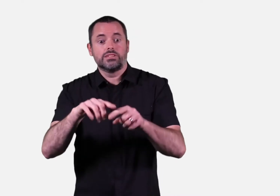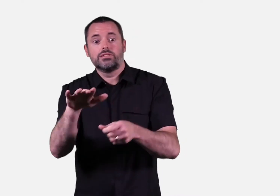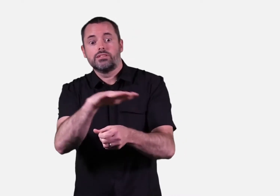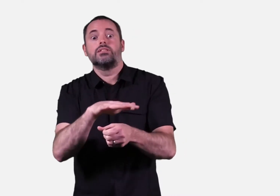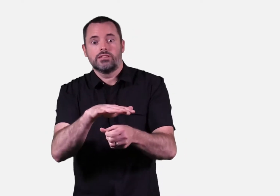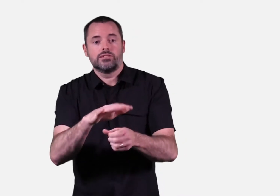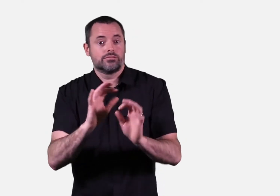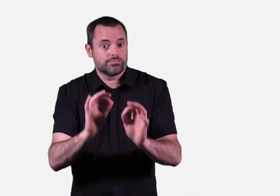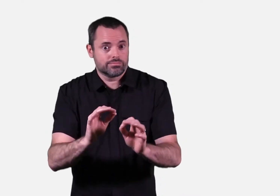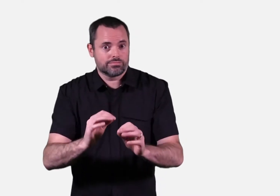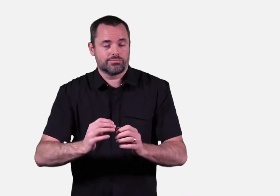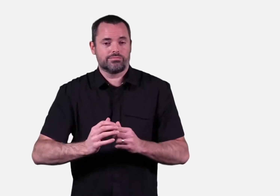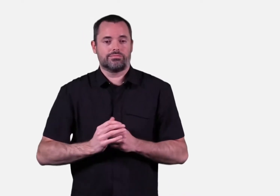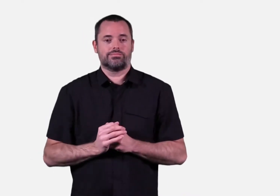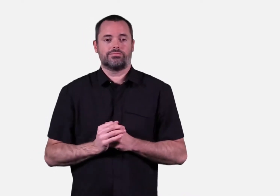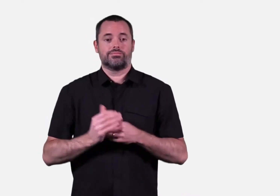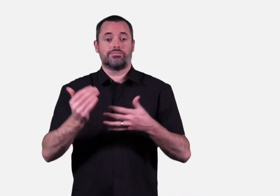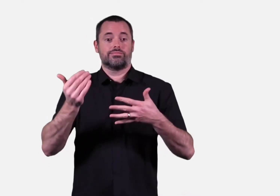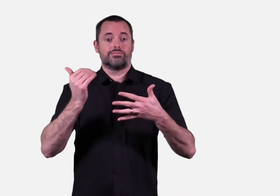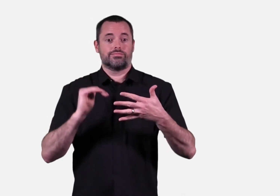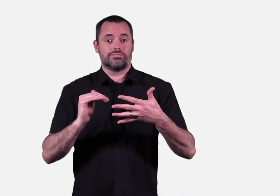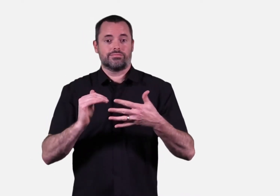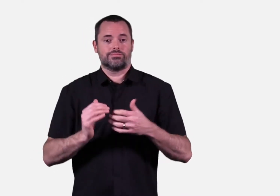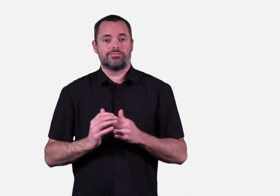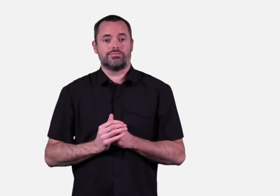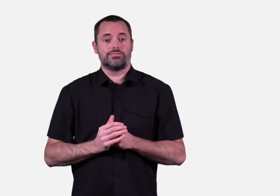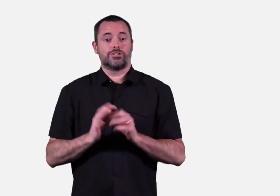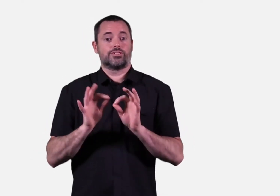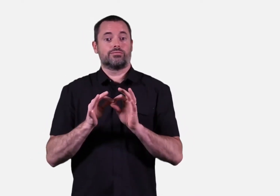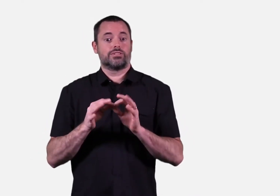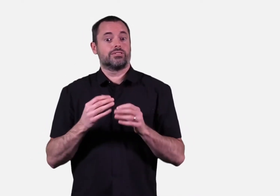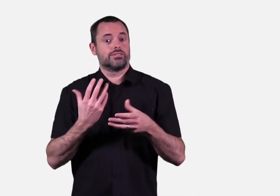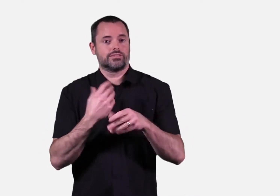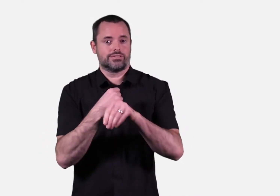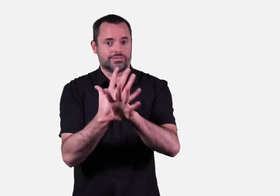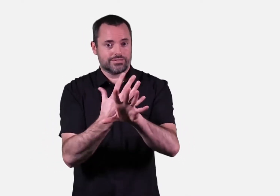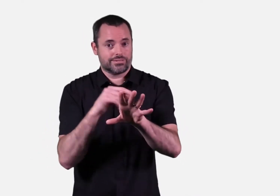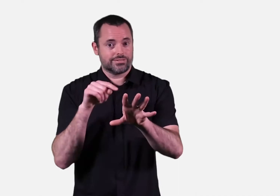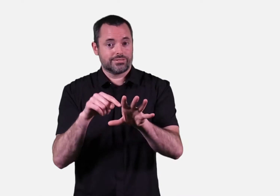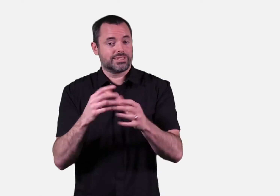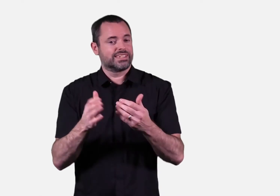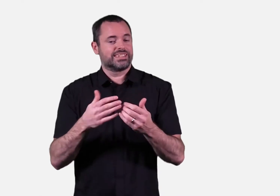Interpreting via video – just a simple click away,